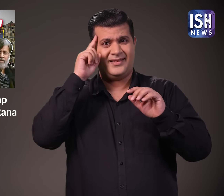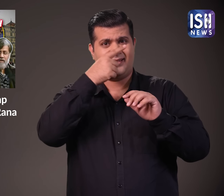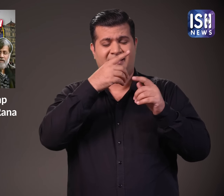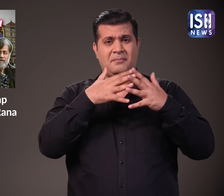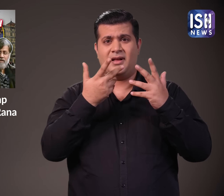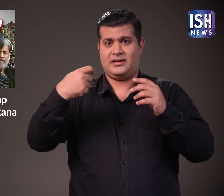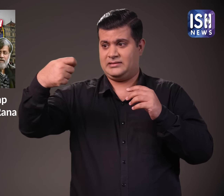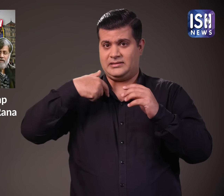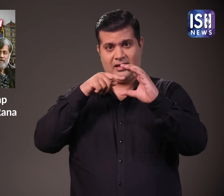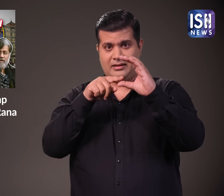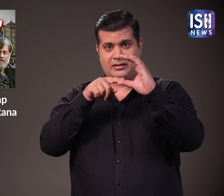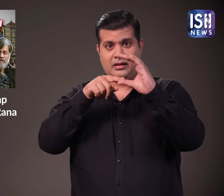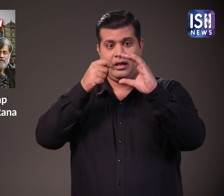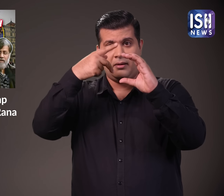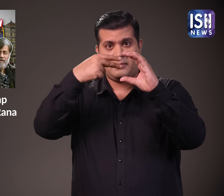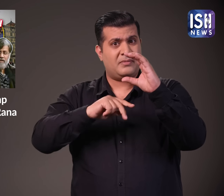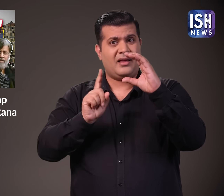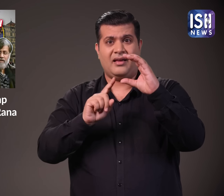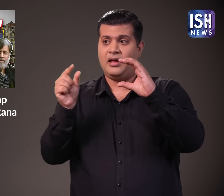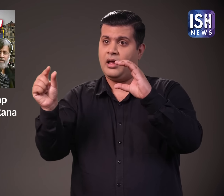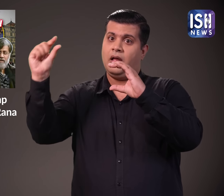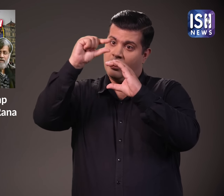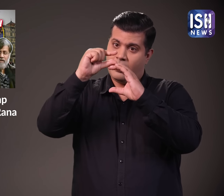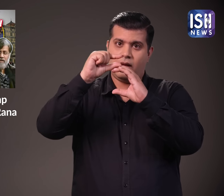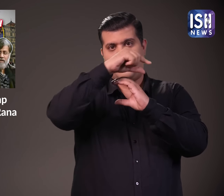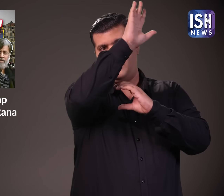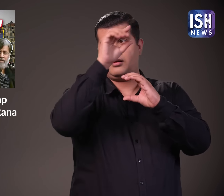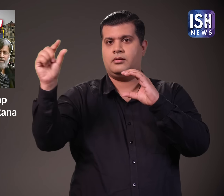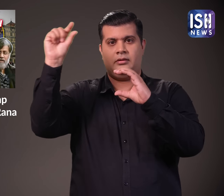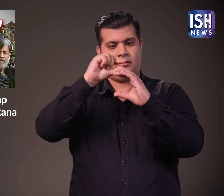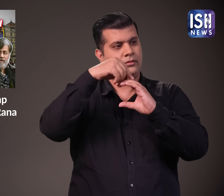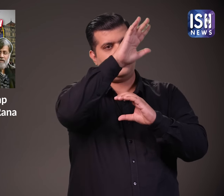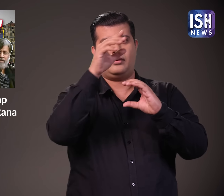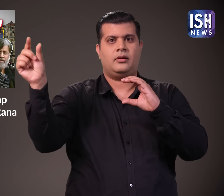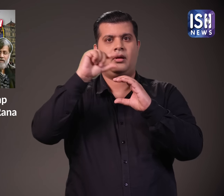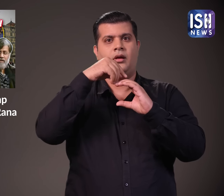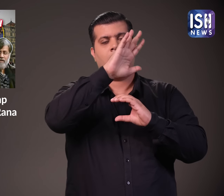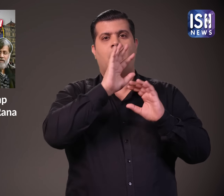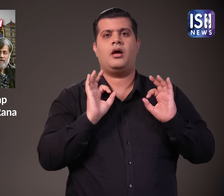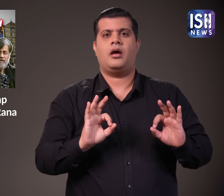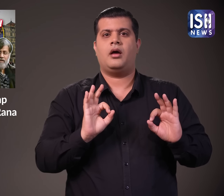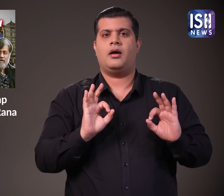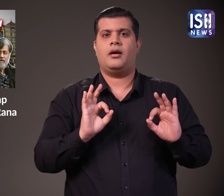In US, it is not deducted from the salary, it is a contribution made over and above the salary.